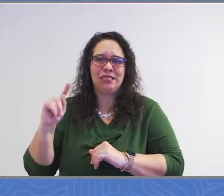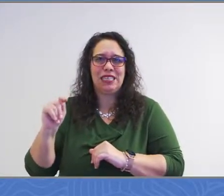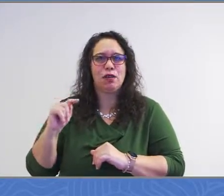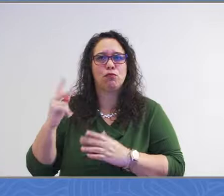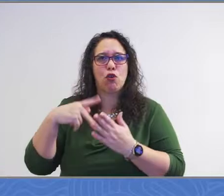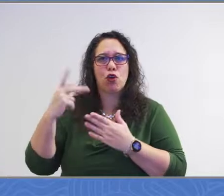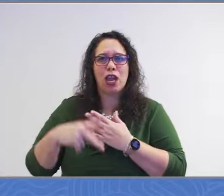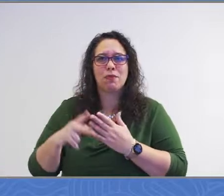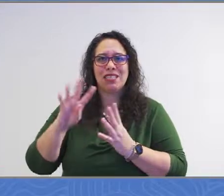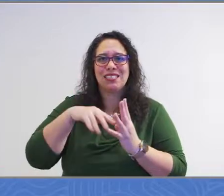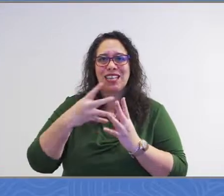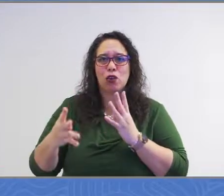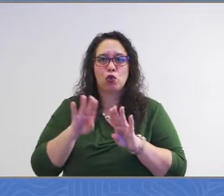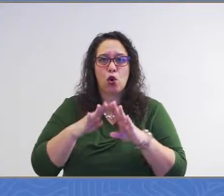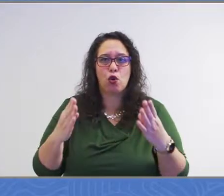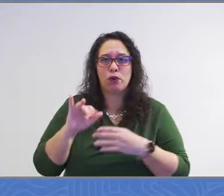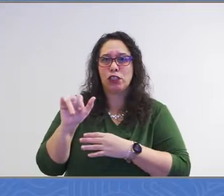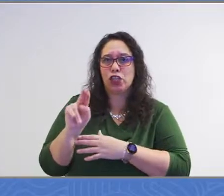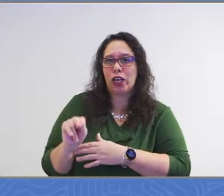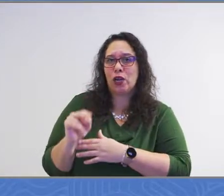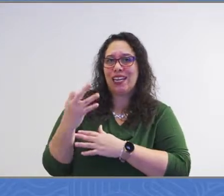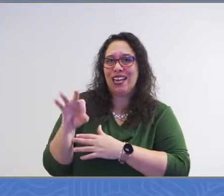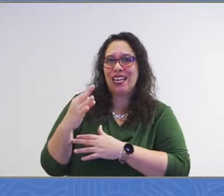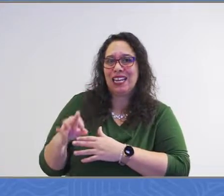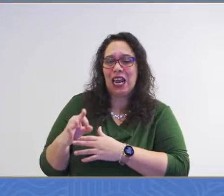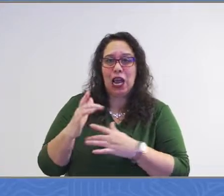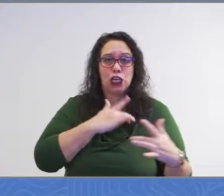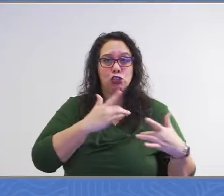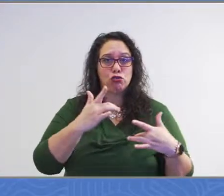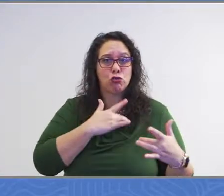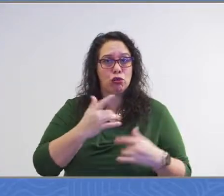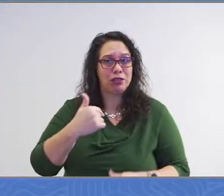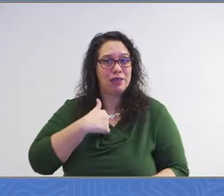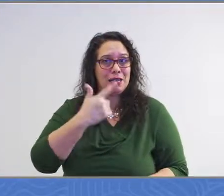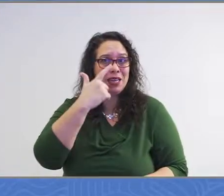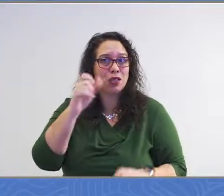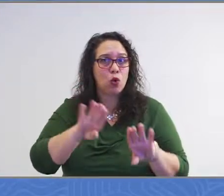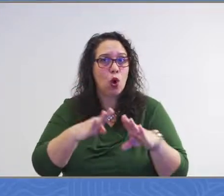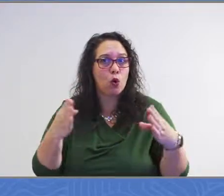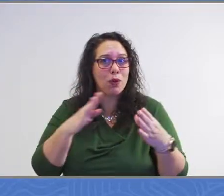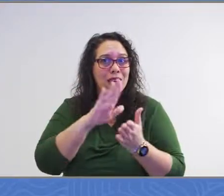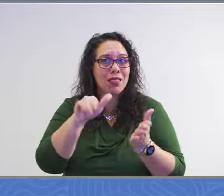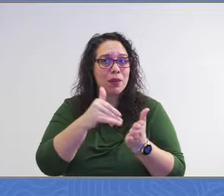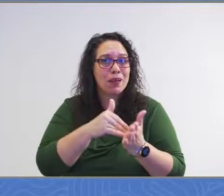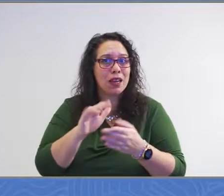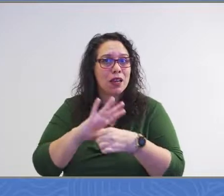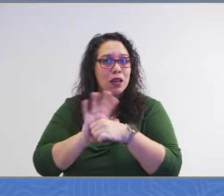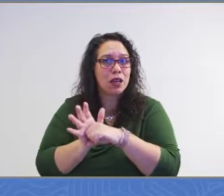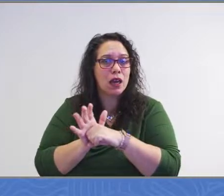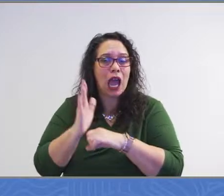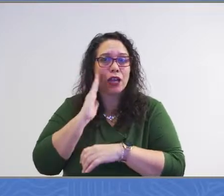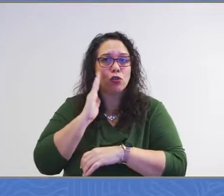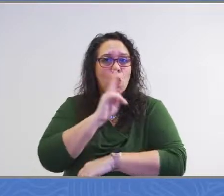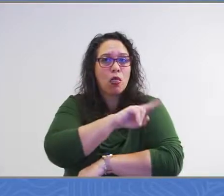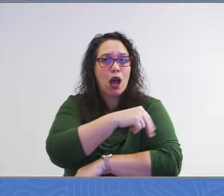This concerns me greatly, one, because we are opening in the middle of a pandemic and in terms of hospitals they're out of capacity